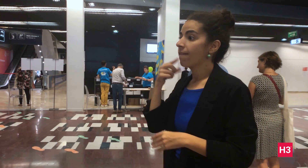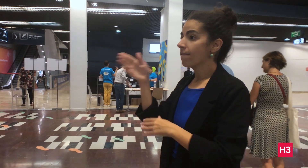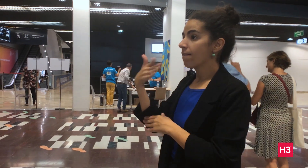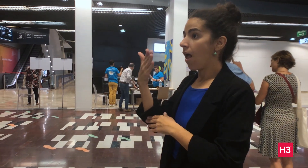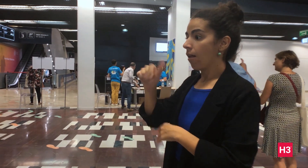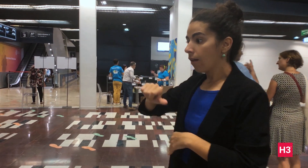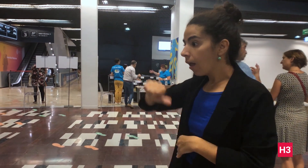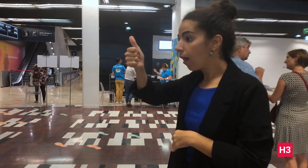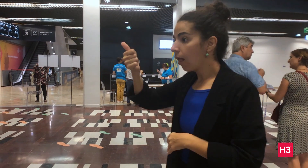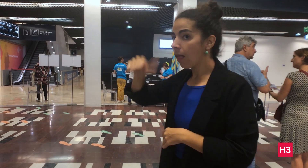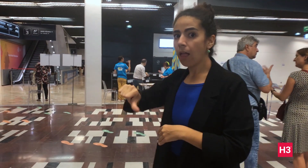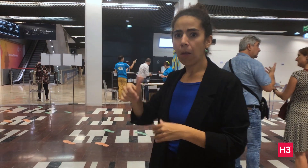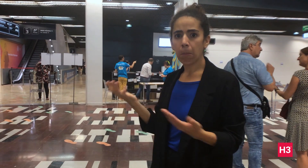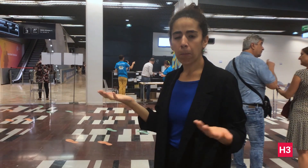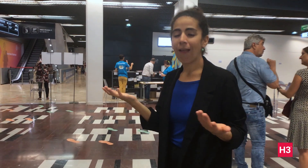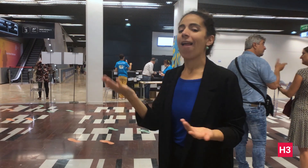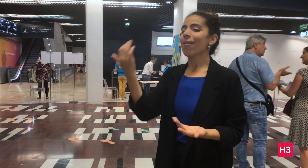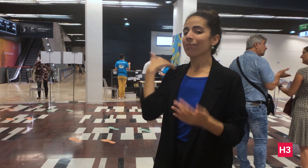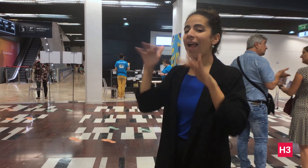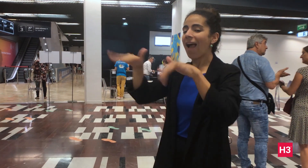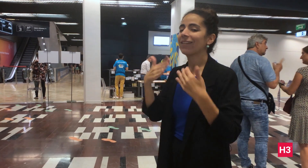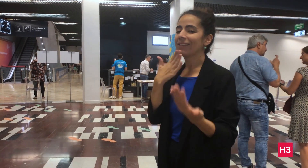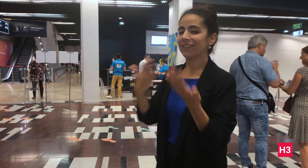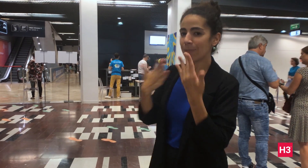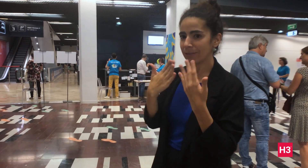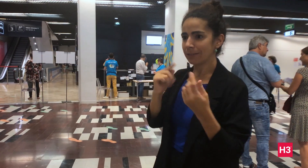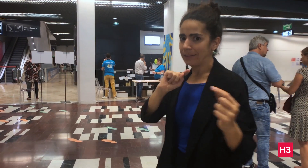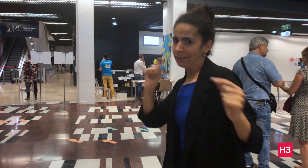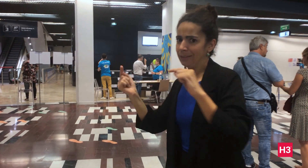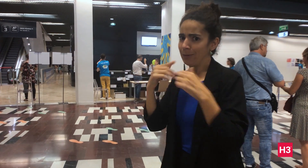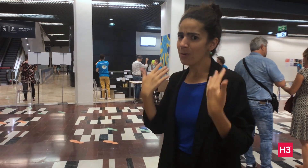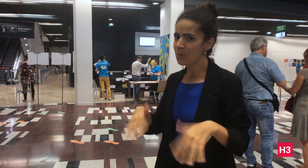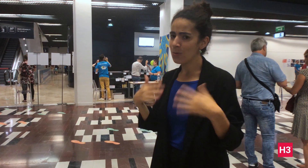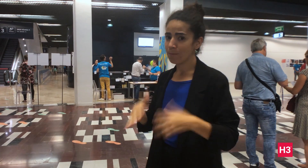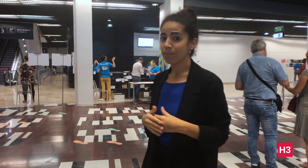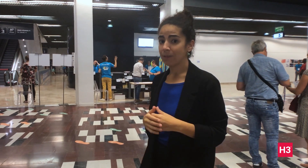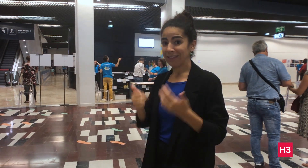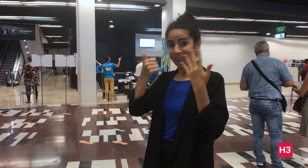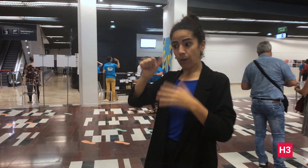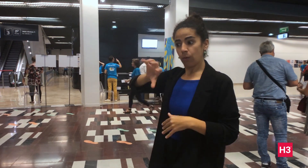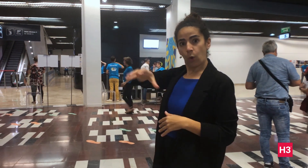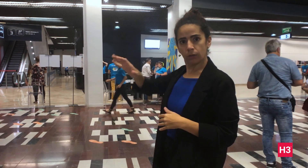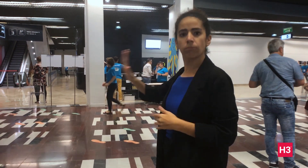Did the Deaf Flag get approved? It was contentious during the General Assembly,